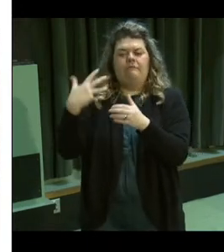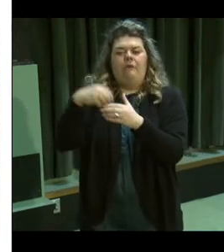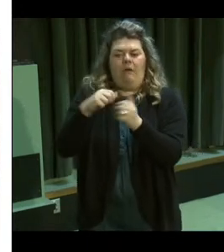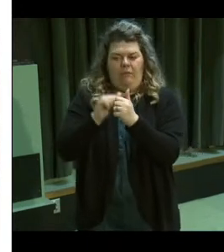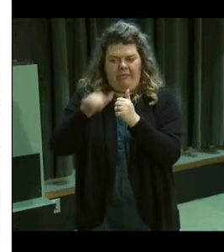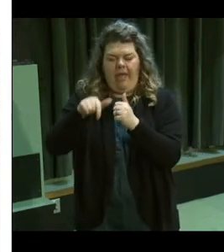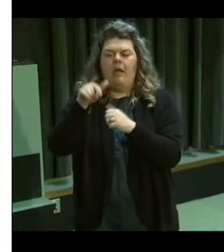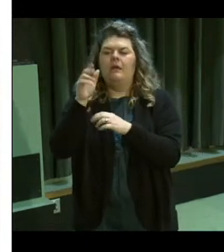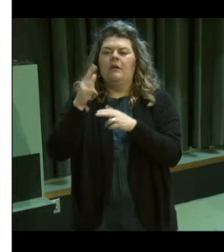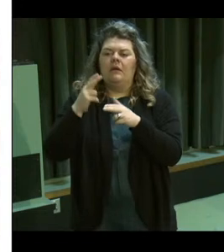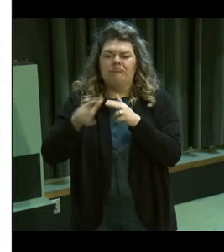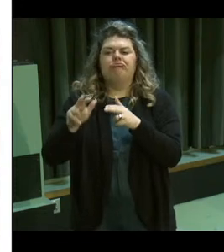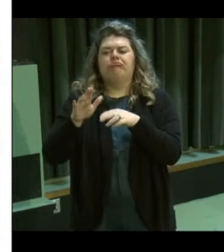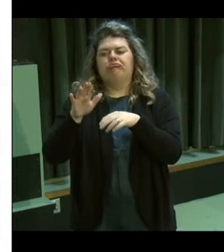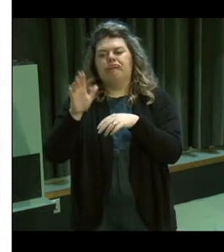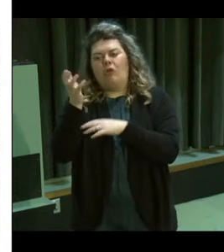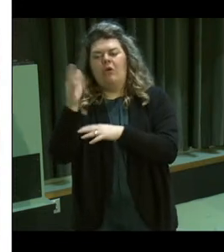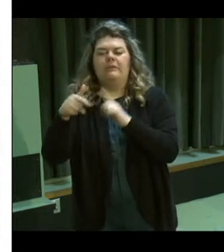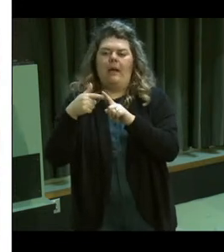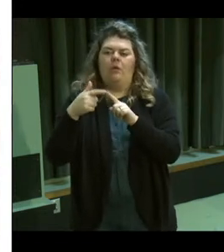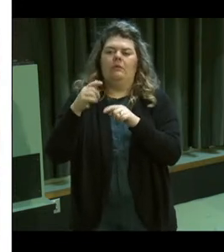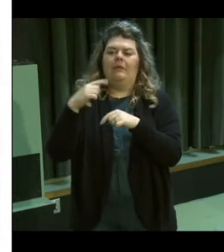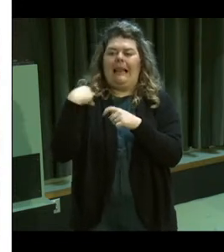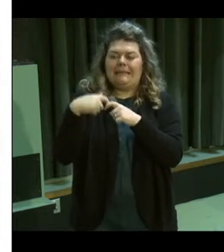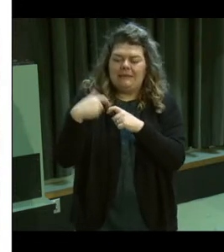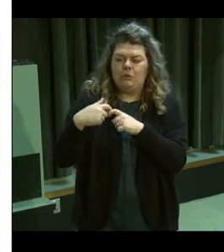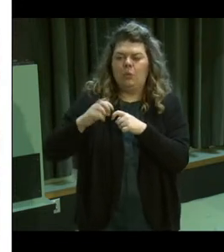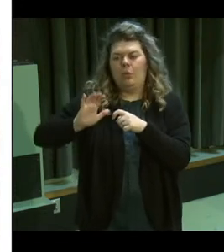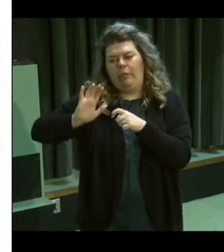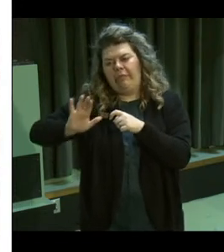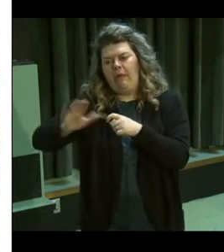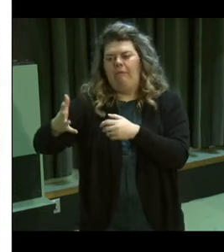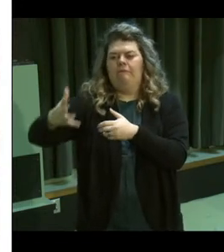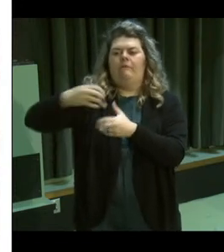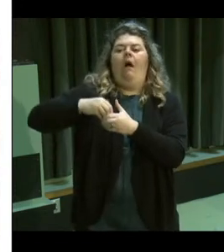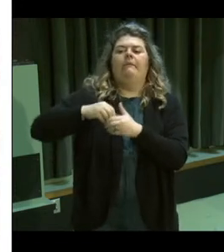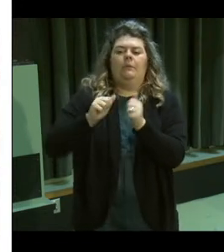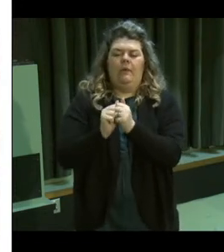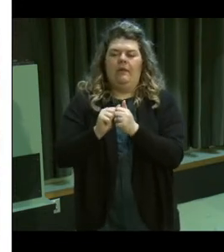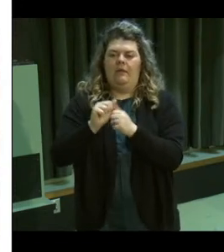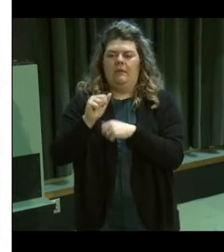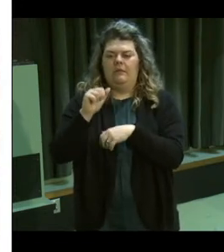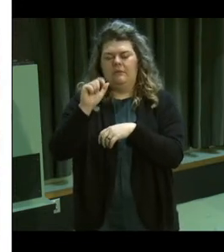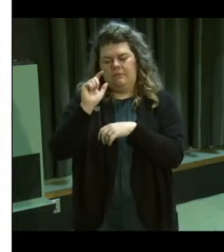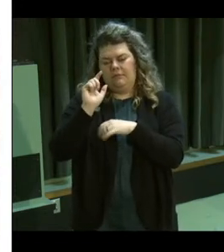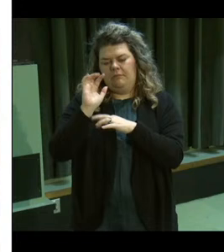involved with that talks about